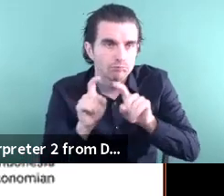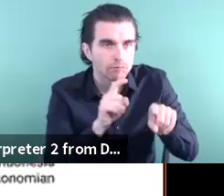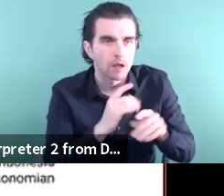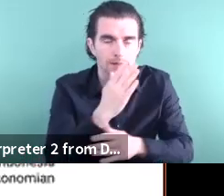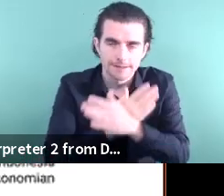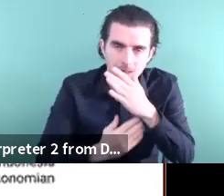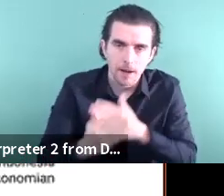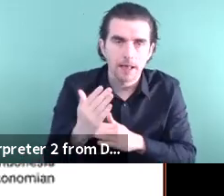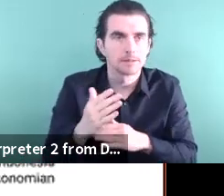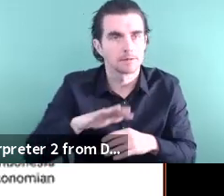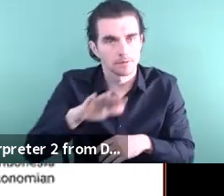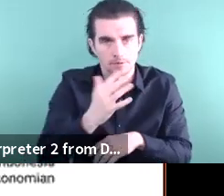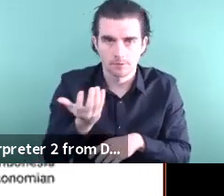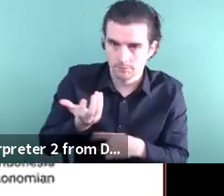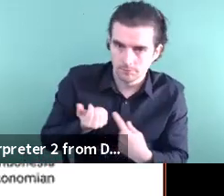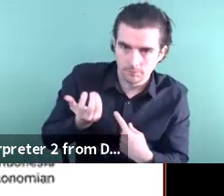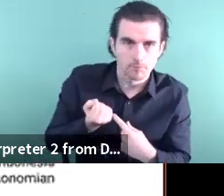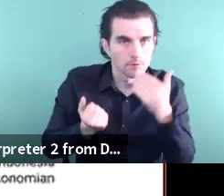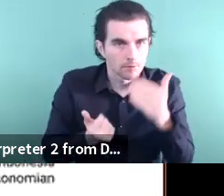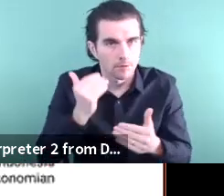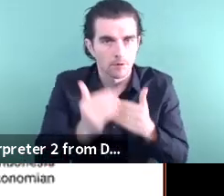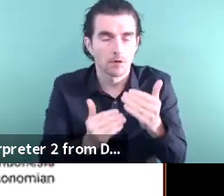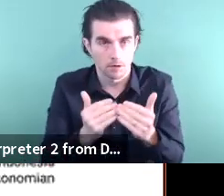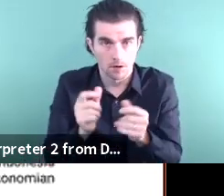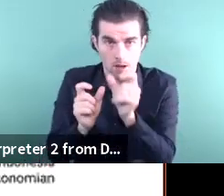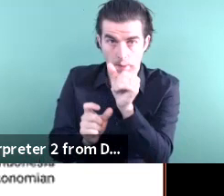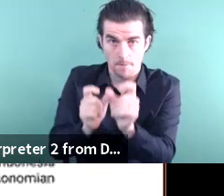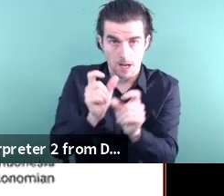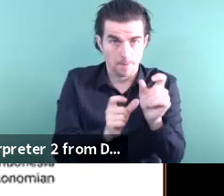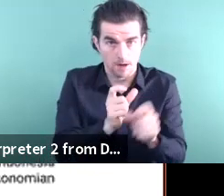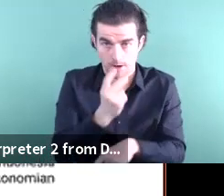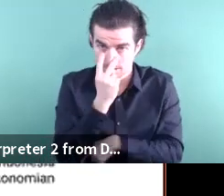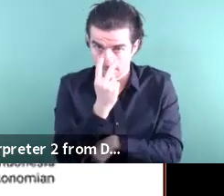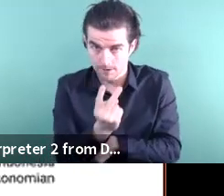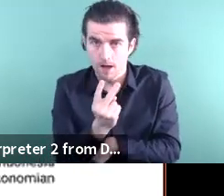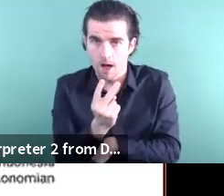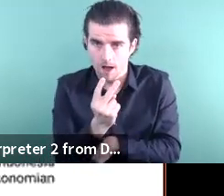use the official poverty line, the national measure of minimum cost of recent living